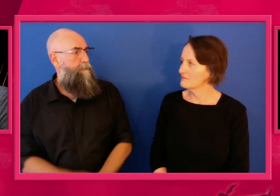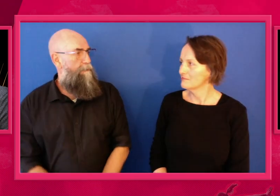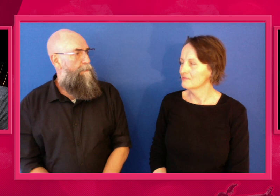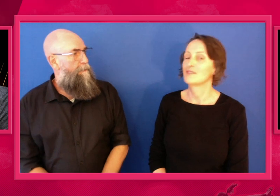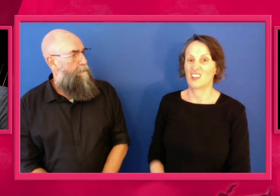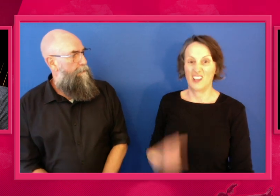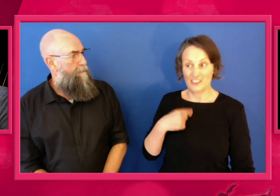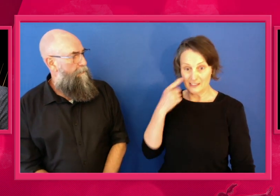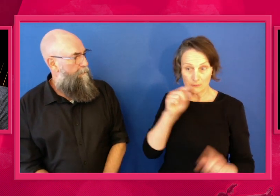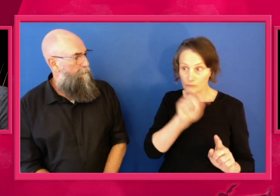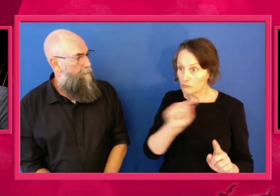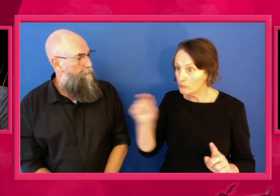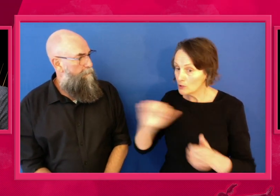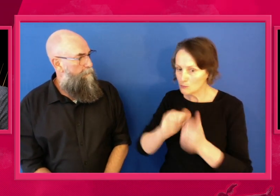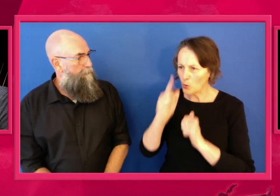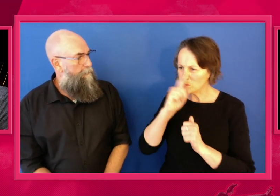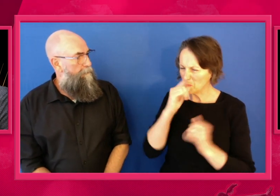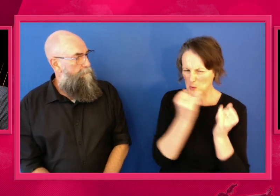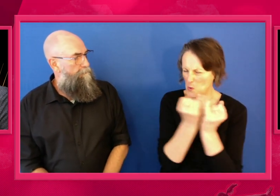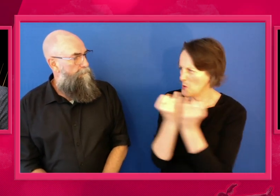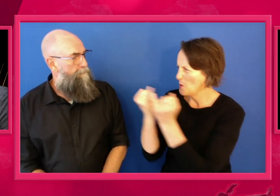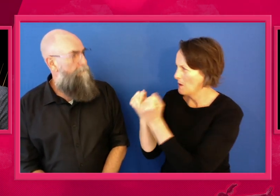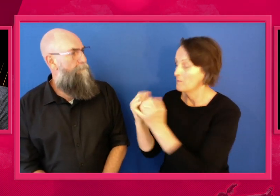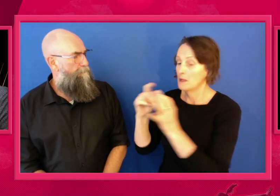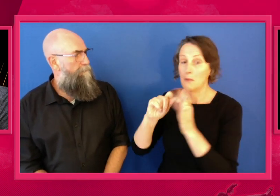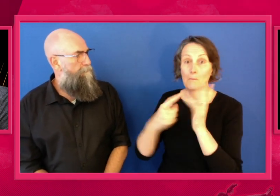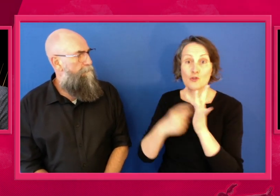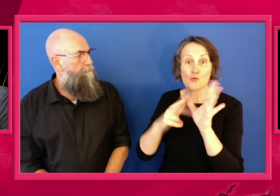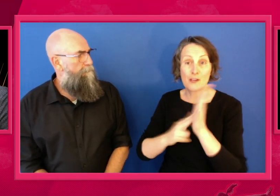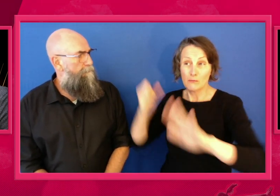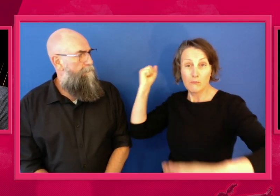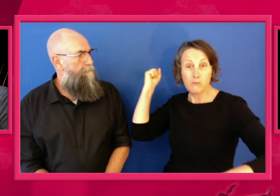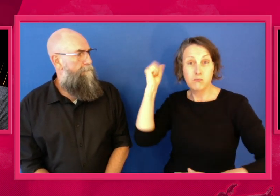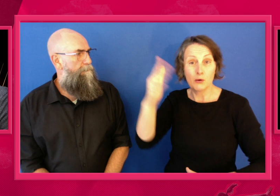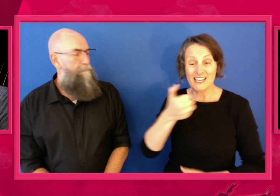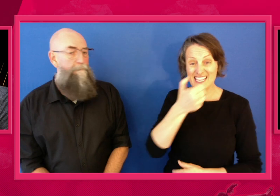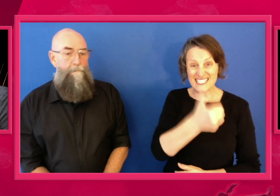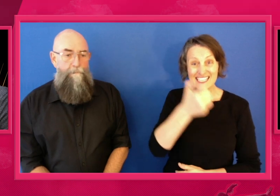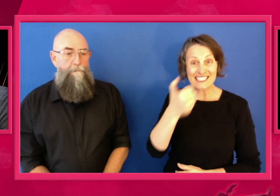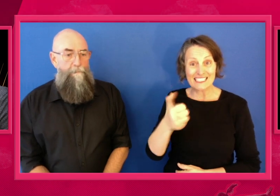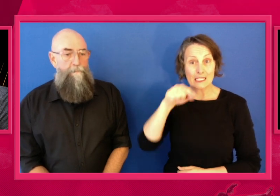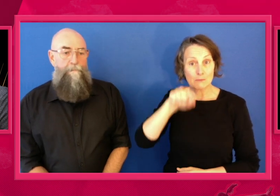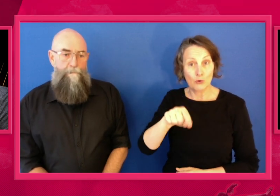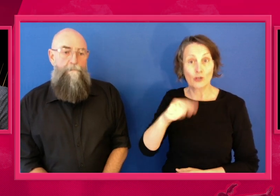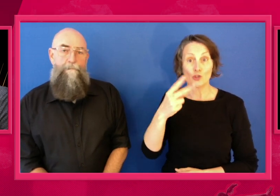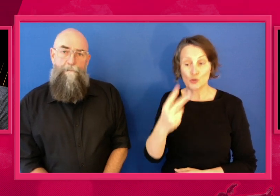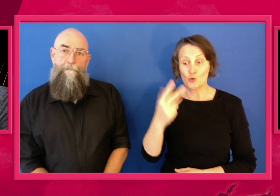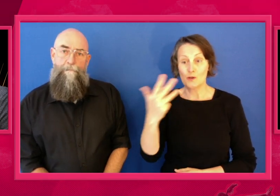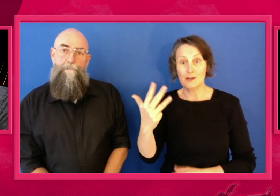the athletes. But for Burian to throw 66.29 metres, the Paralympic spirit as he was just